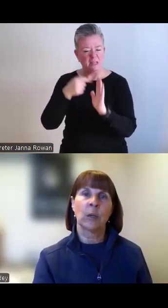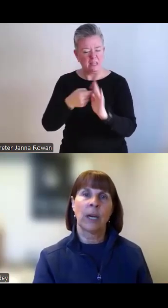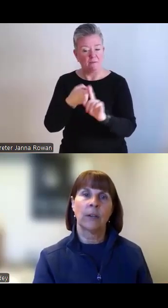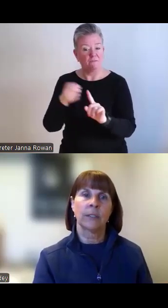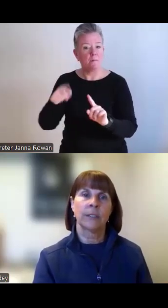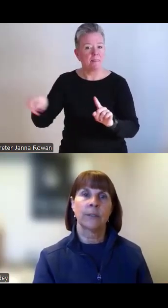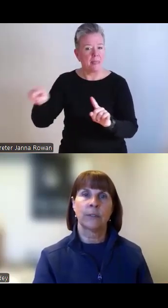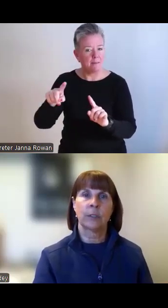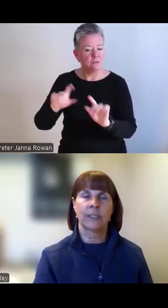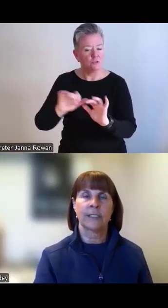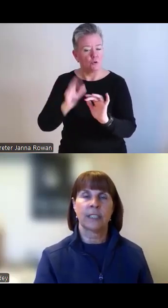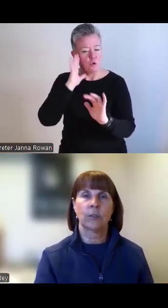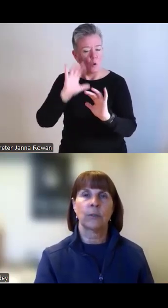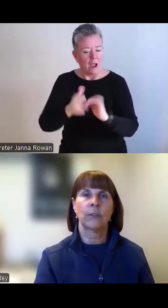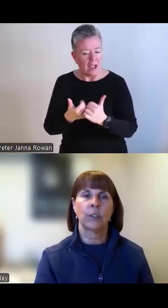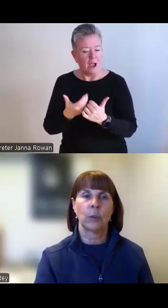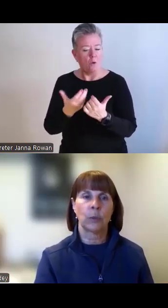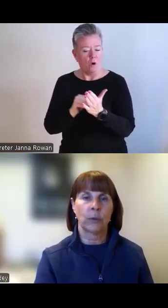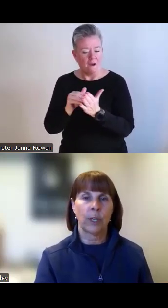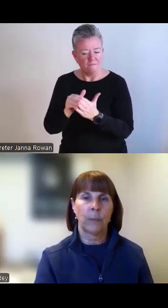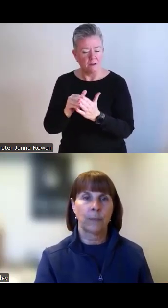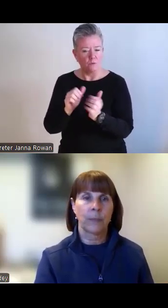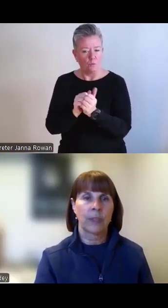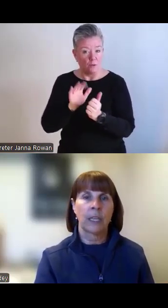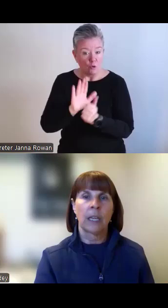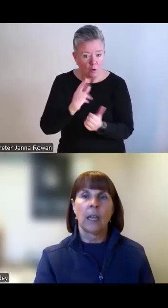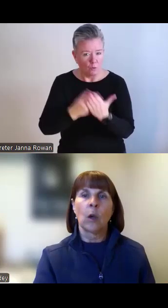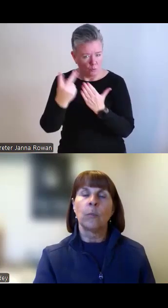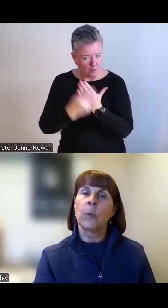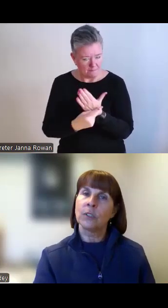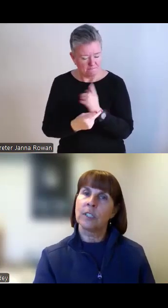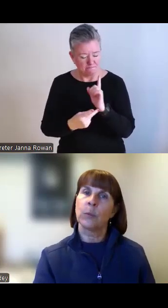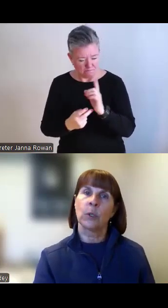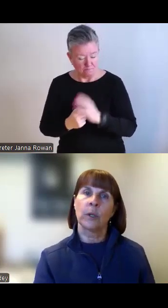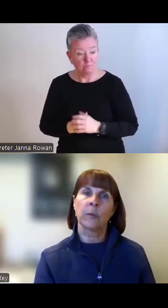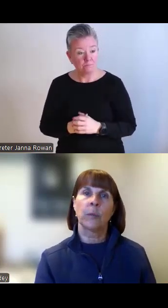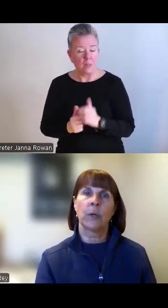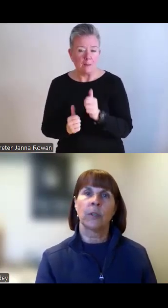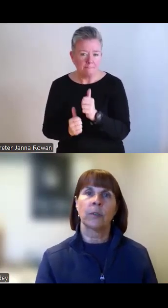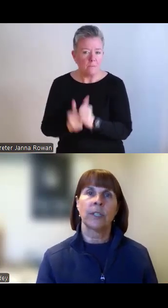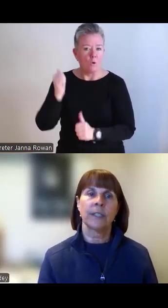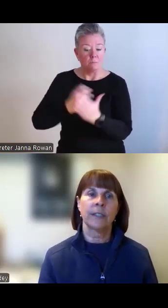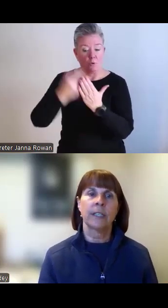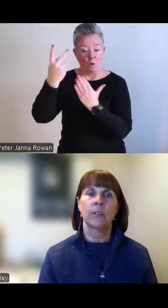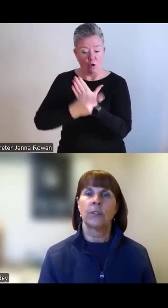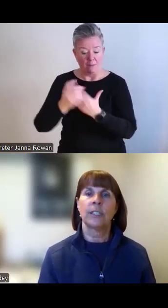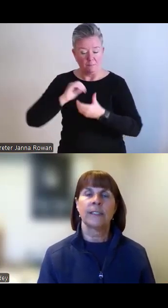thinking about the frequency schedule for your program. Most of the programs we partner with do